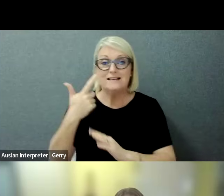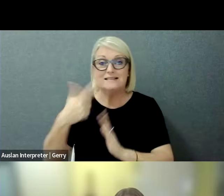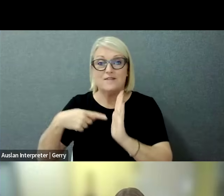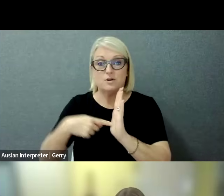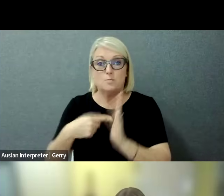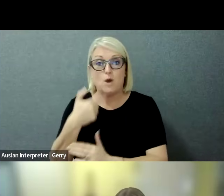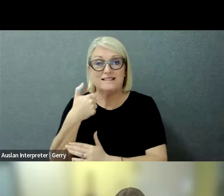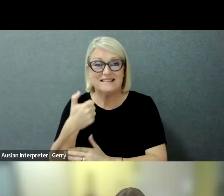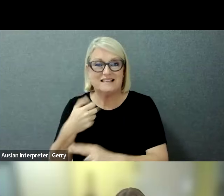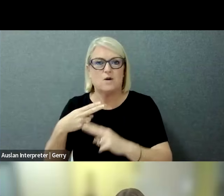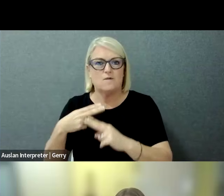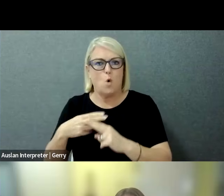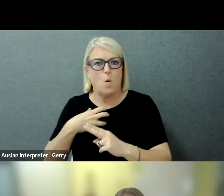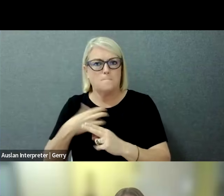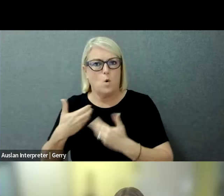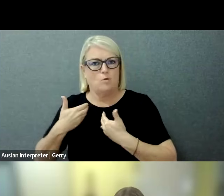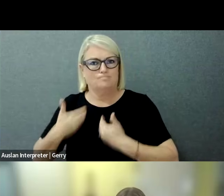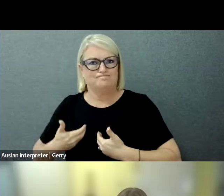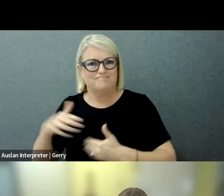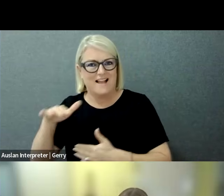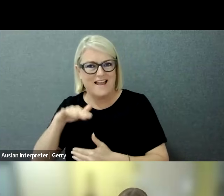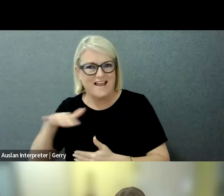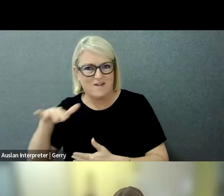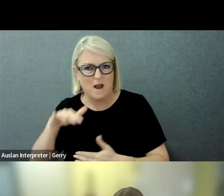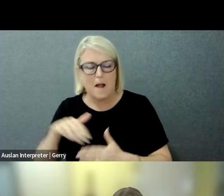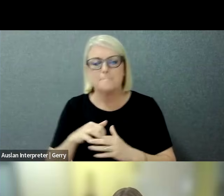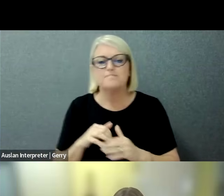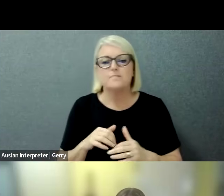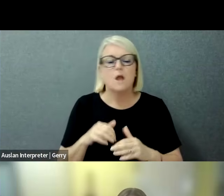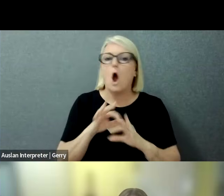in the advantaged areas. Now, I'm not going to get into this areas versus household thing because